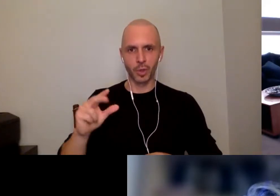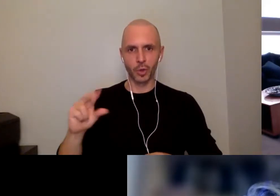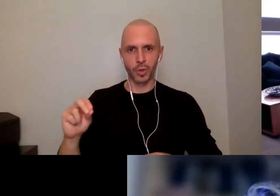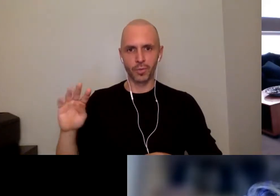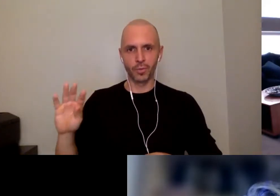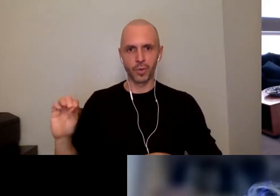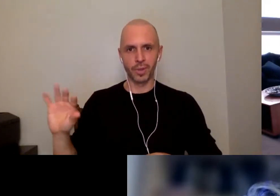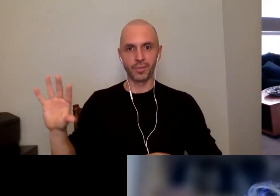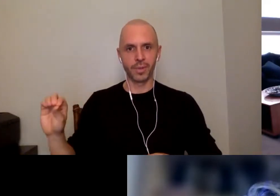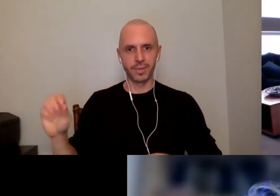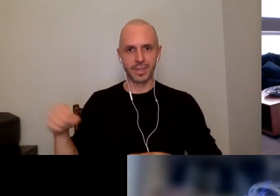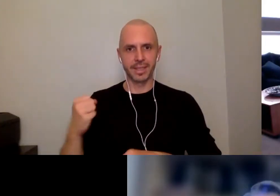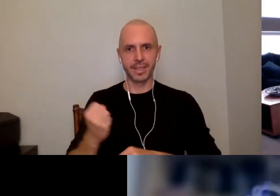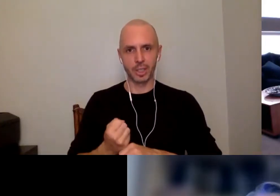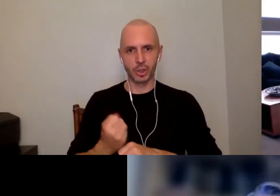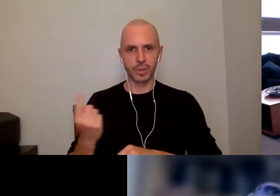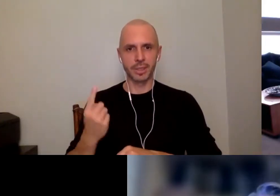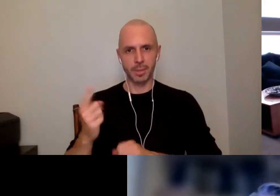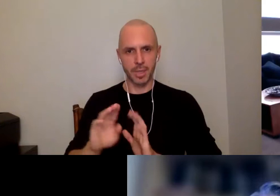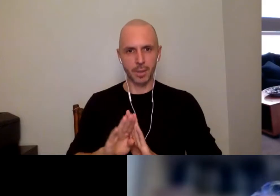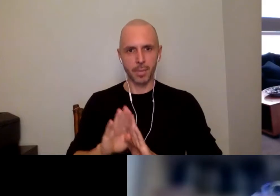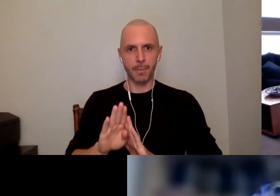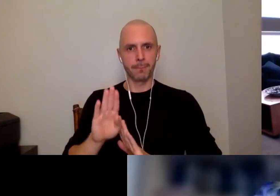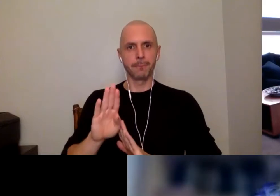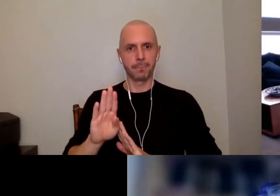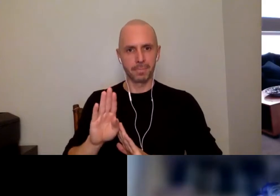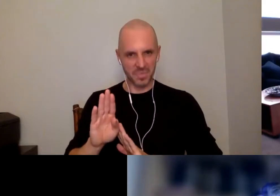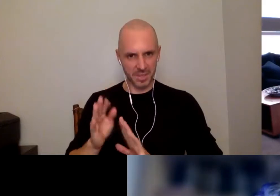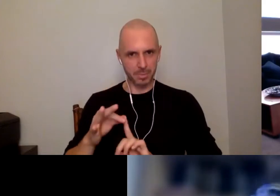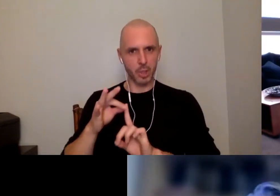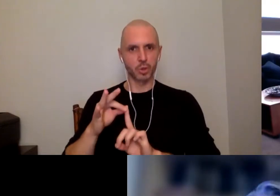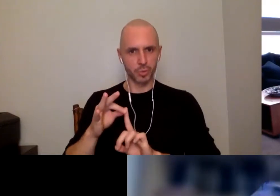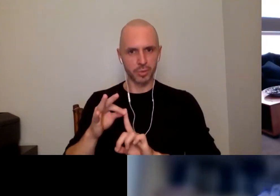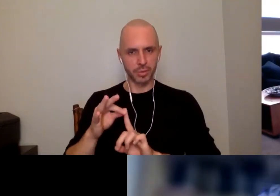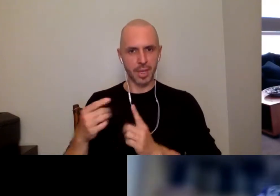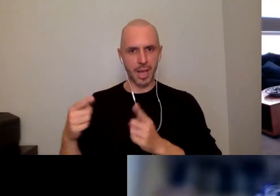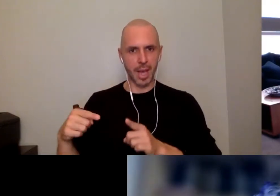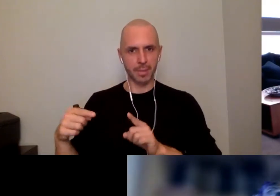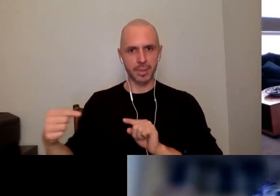significant develops. I also have a question from our director Paul Roth